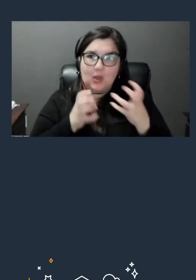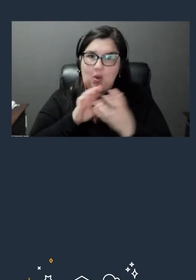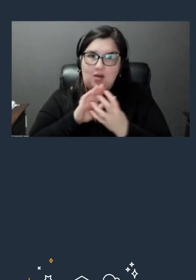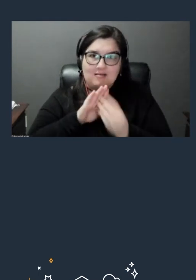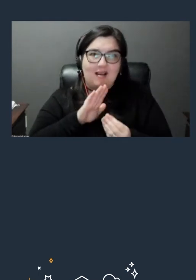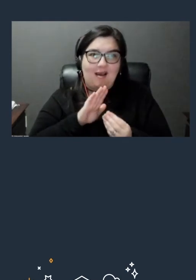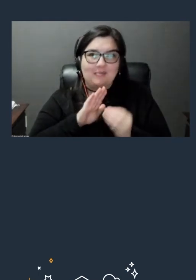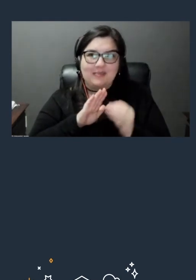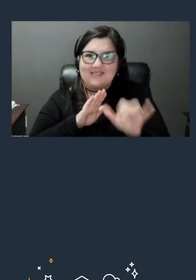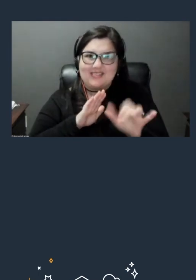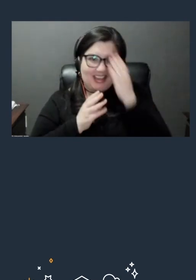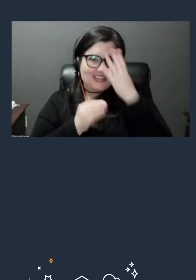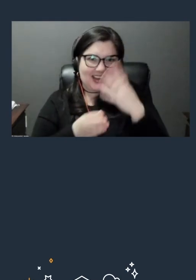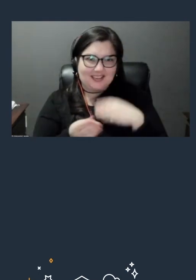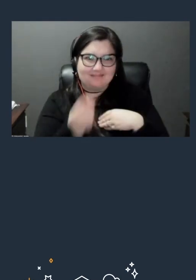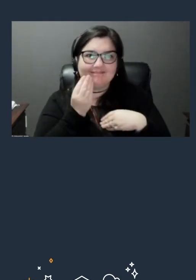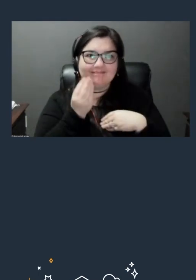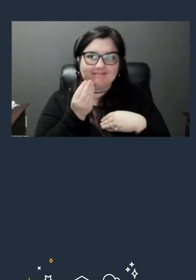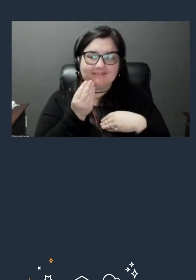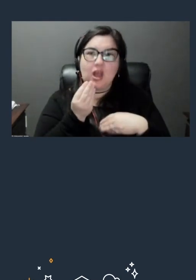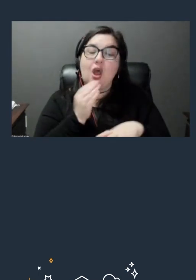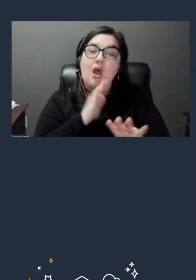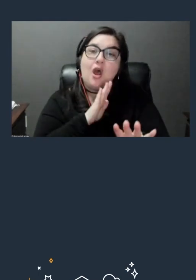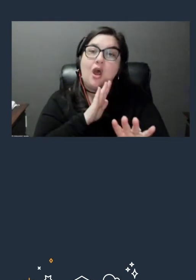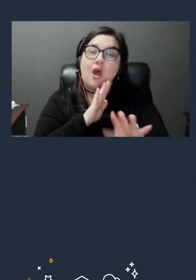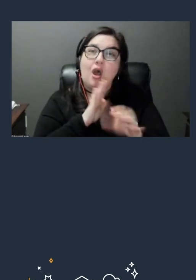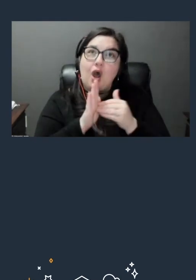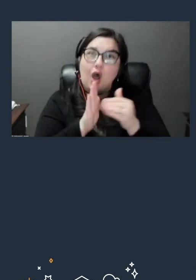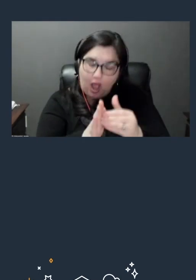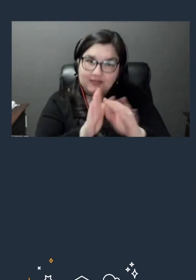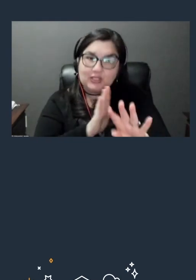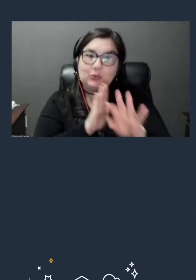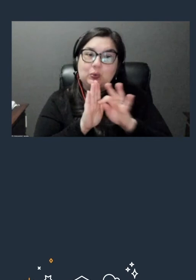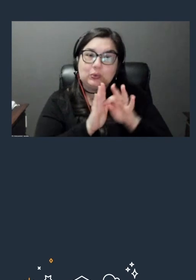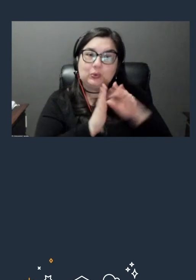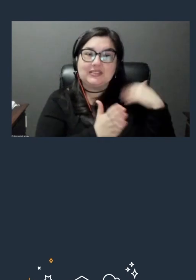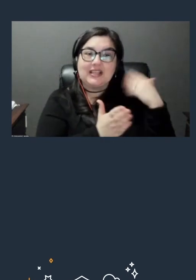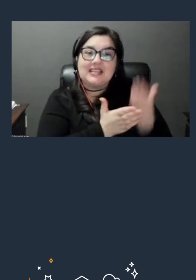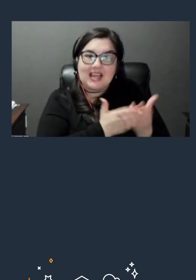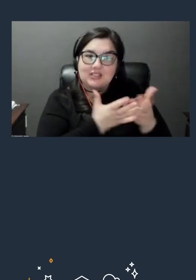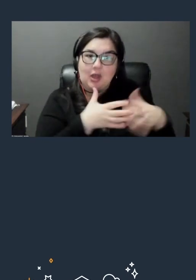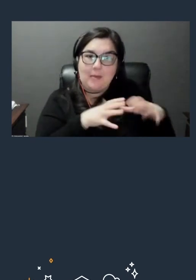they often choose a destination bucket that's in a different AWS account.